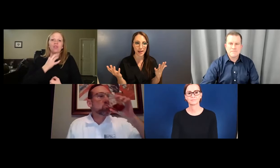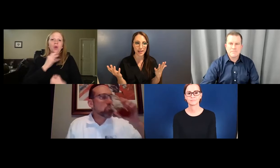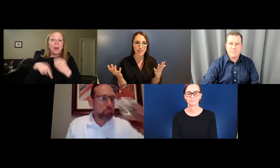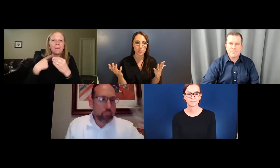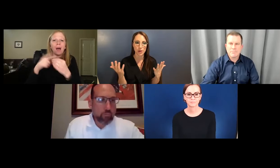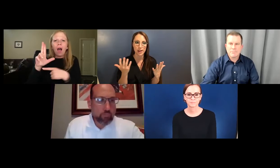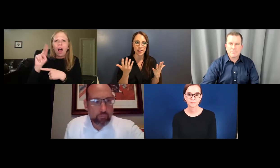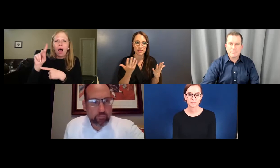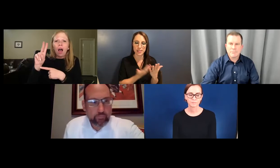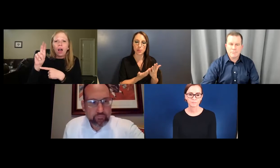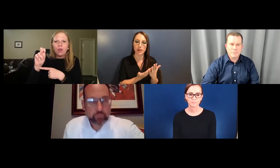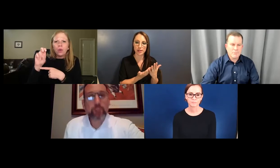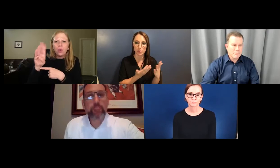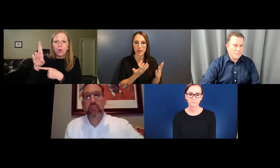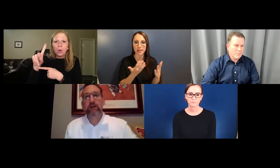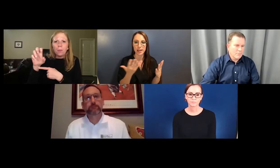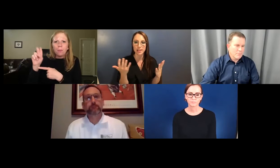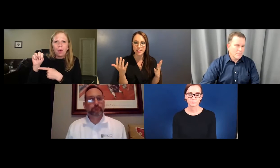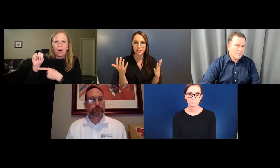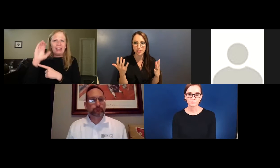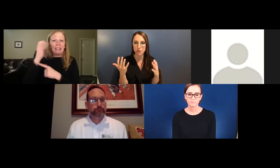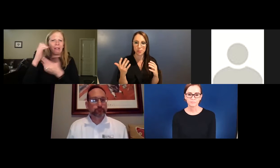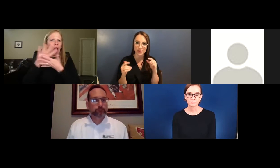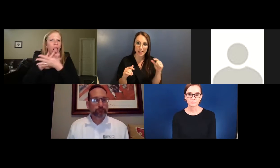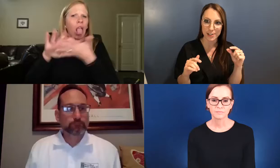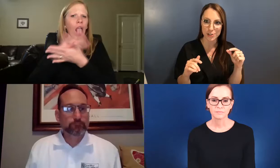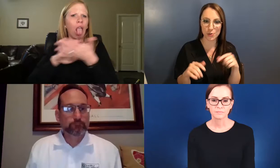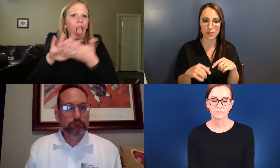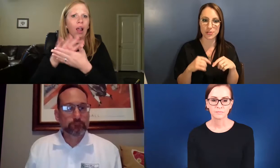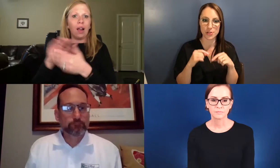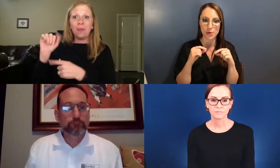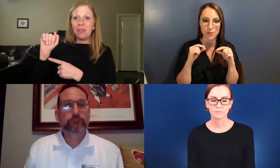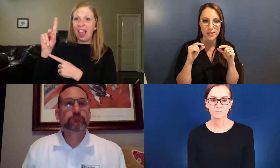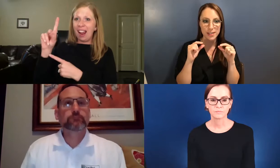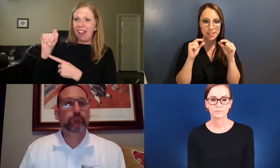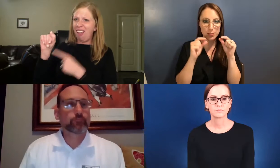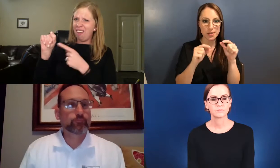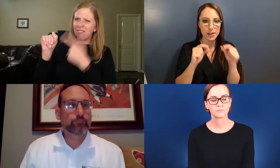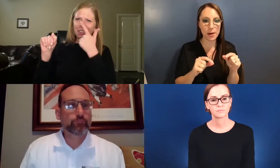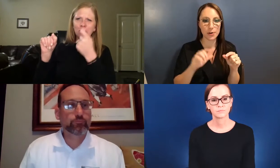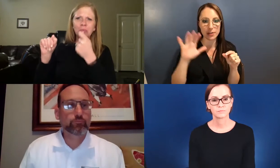I guess what I am disappointed in with the ADA is that there's no percentage or there's no specific number,